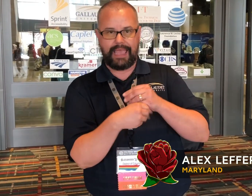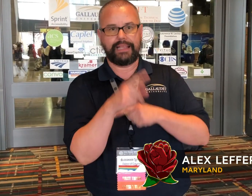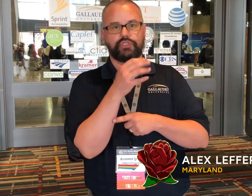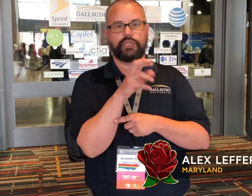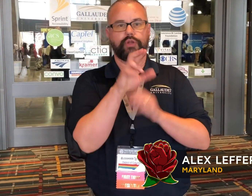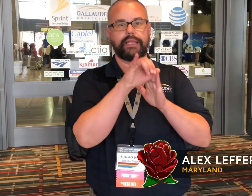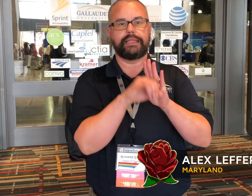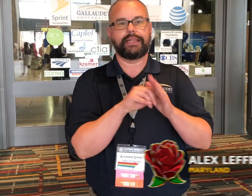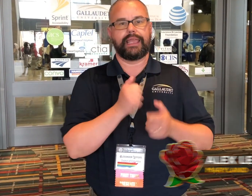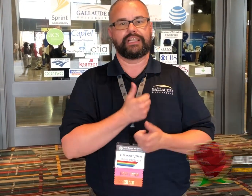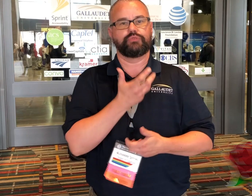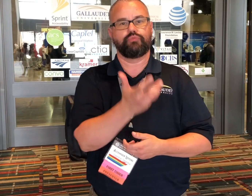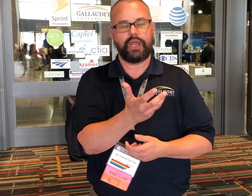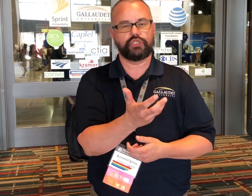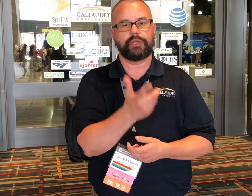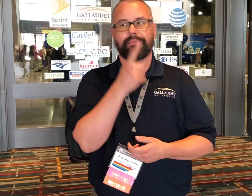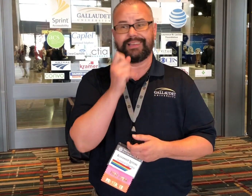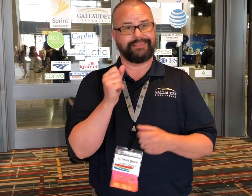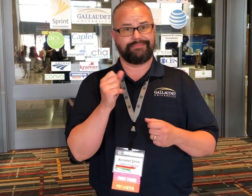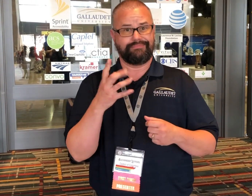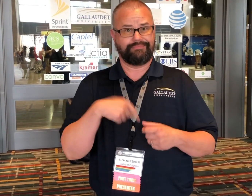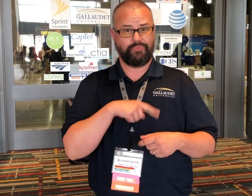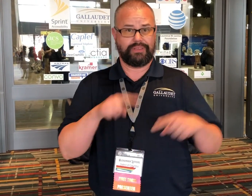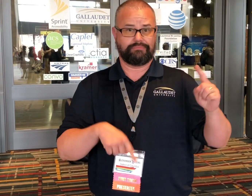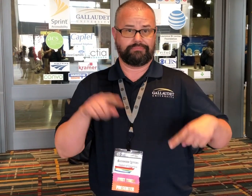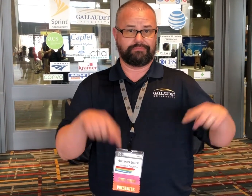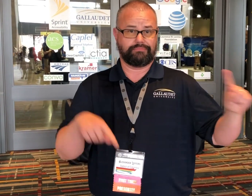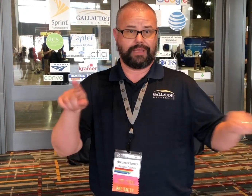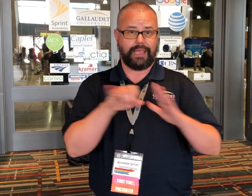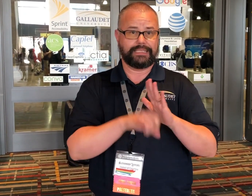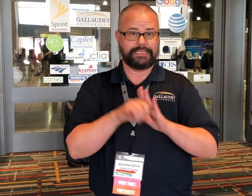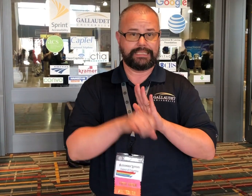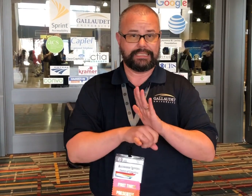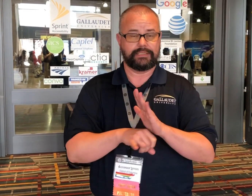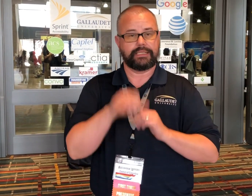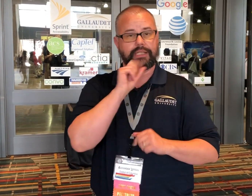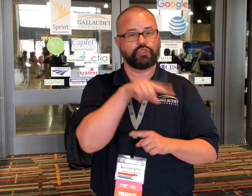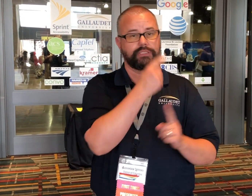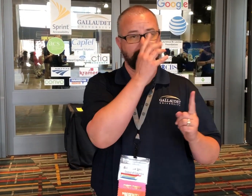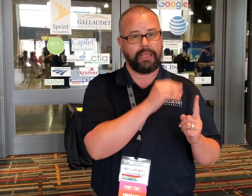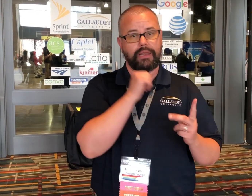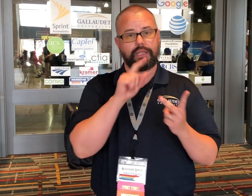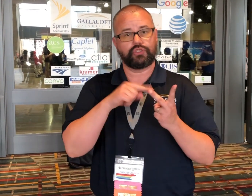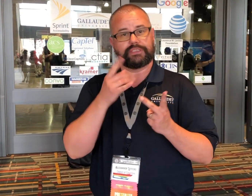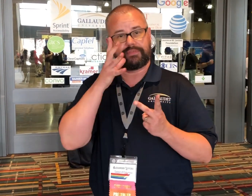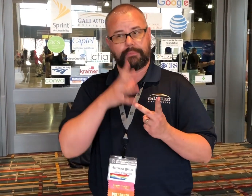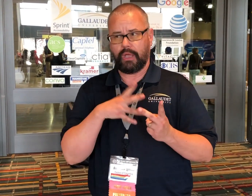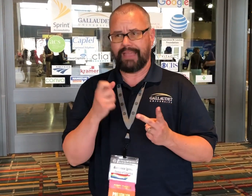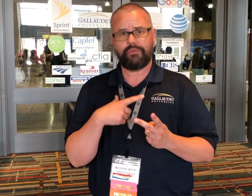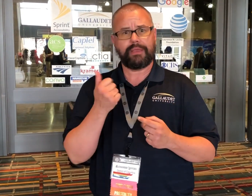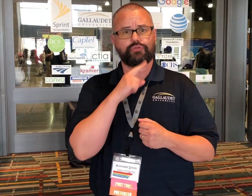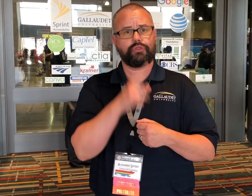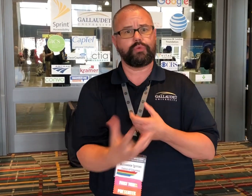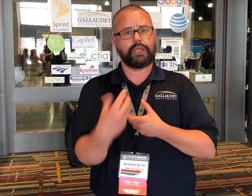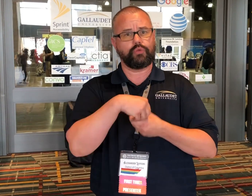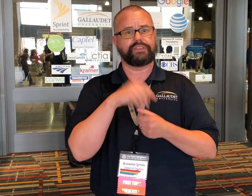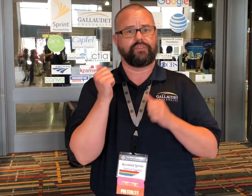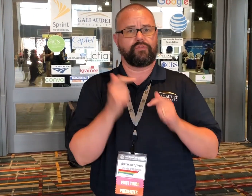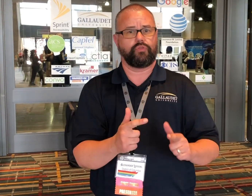policy in place to consider gender identity expression because we all have different identities. It’s not just men or women.